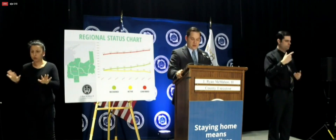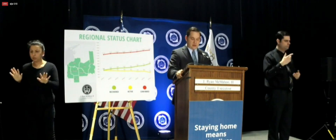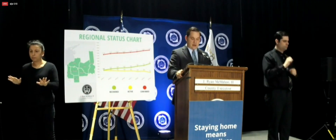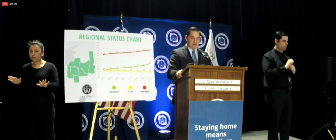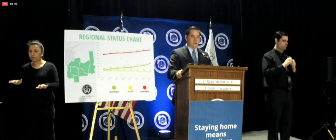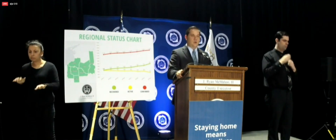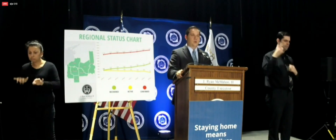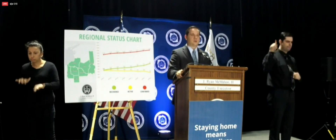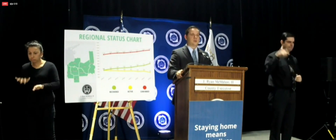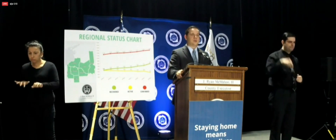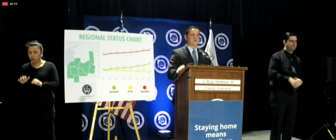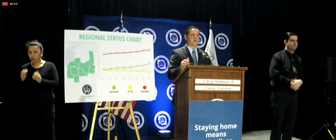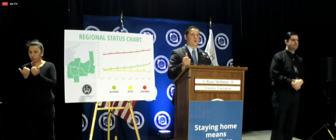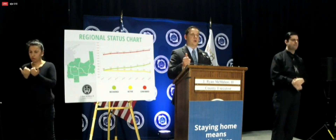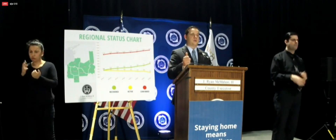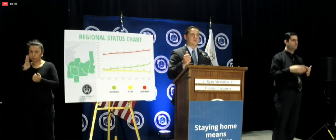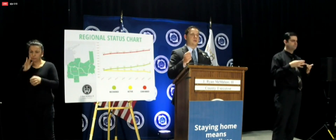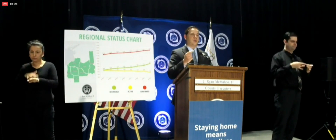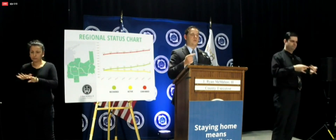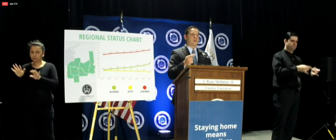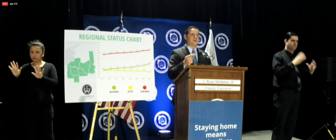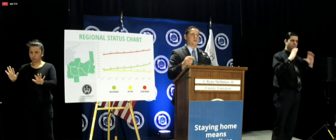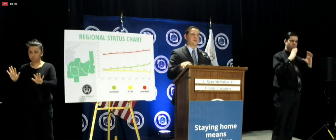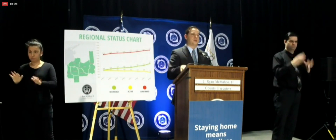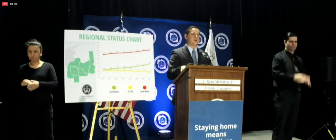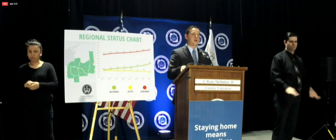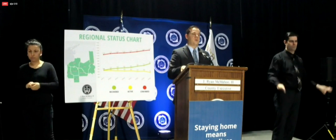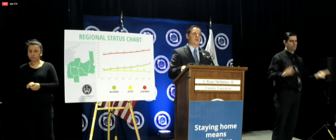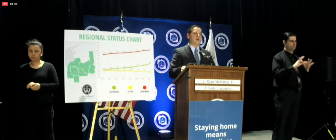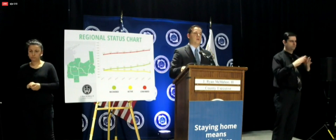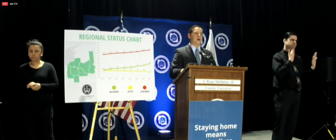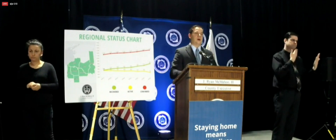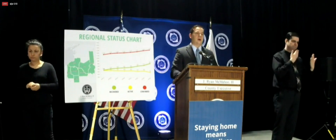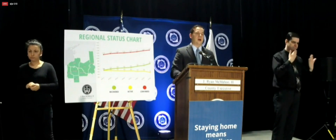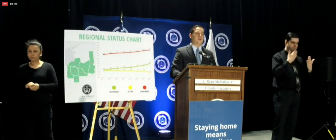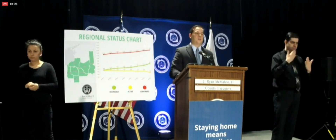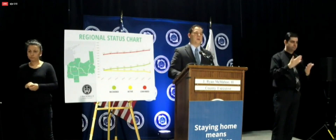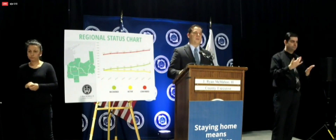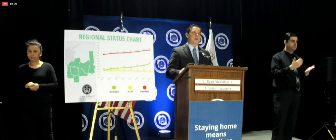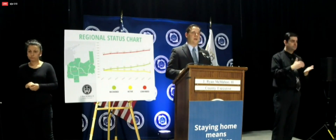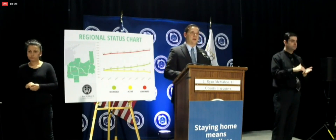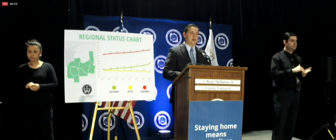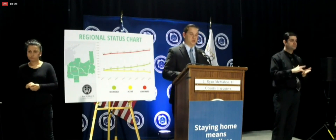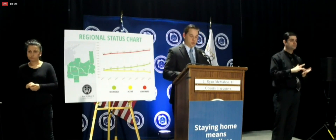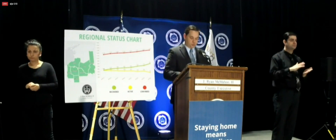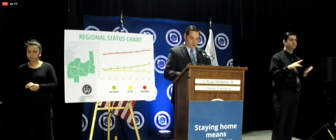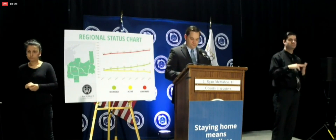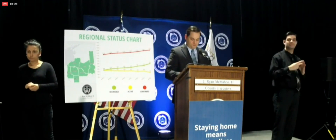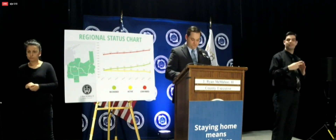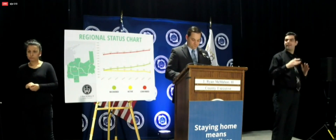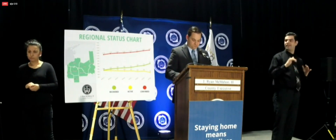TO YOU. VERY IMPORTANT PART OF THAT. AND AGAIN, NO ONE IS RELEASED FROM A QUARANTINE OR FROM